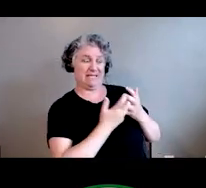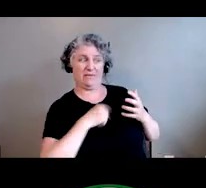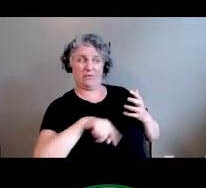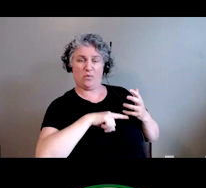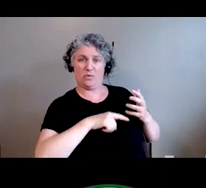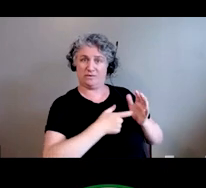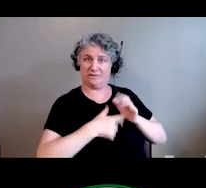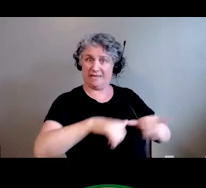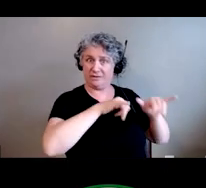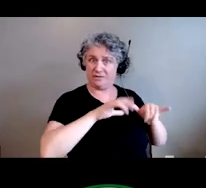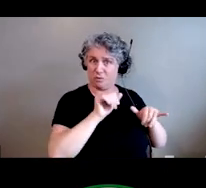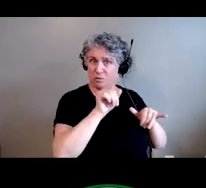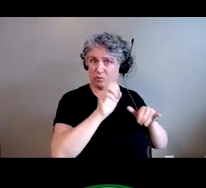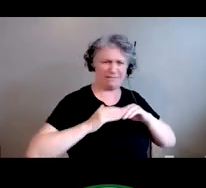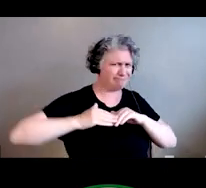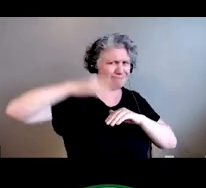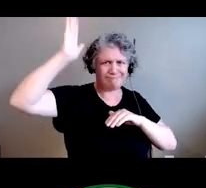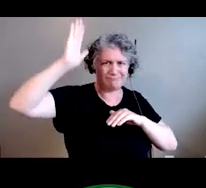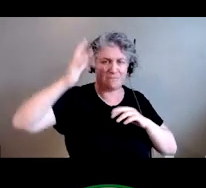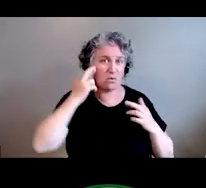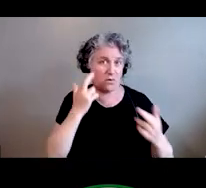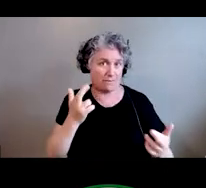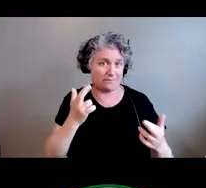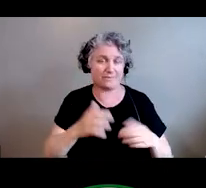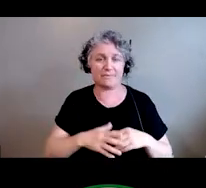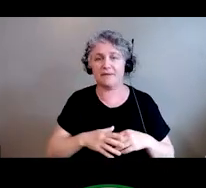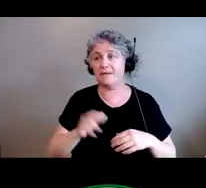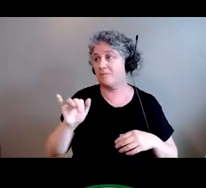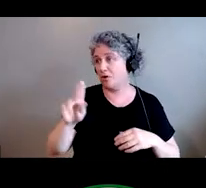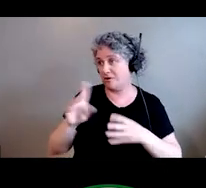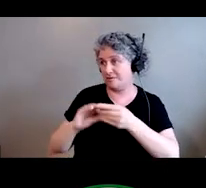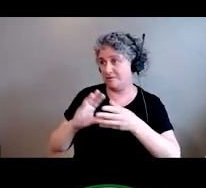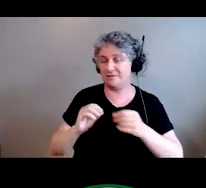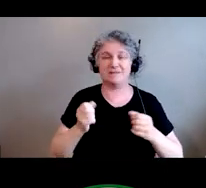that won't change unless there's an emphasis on compliance and enforcement with the new legislation.